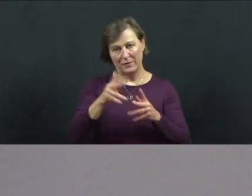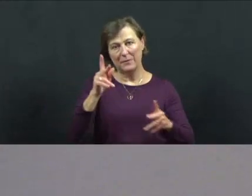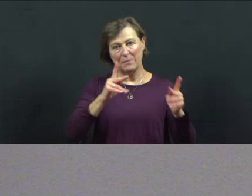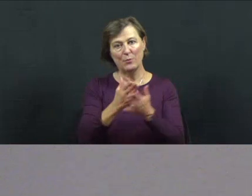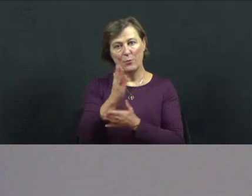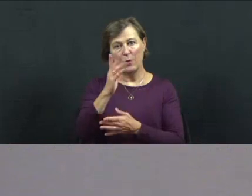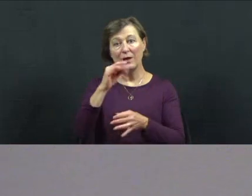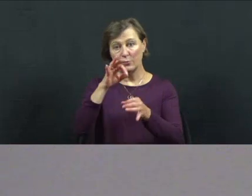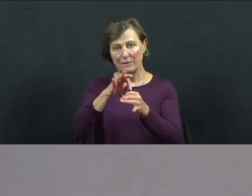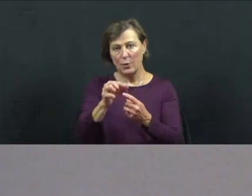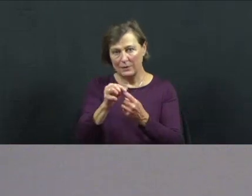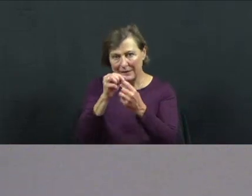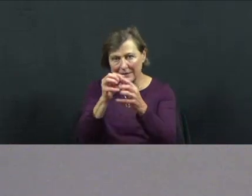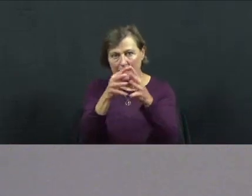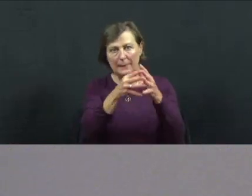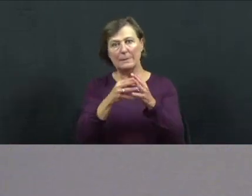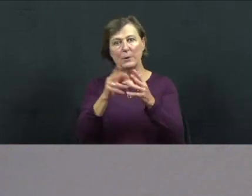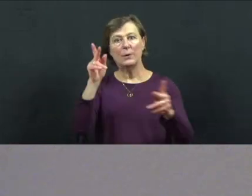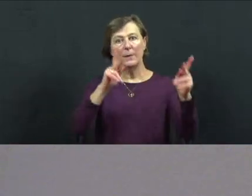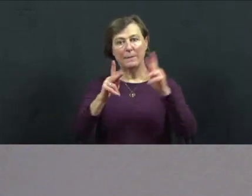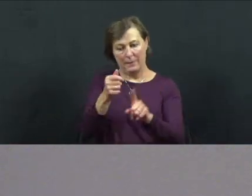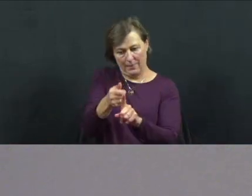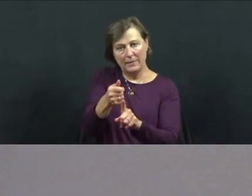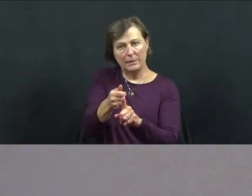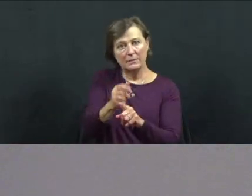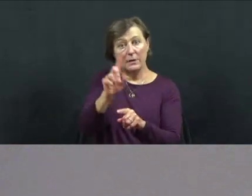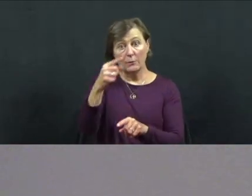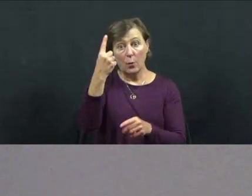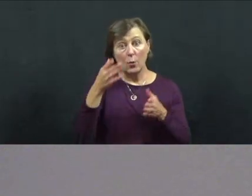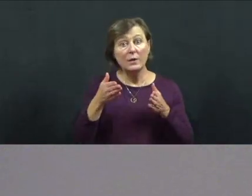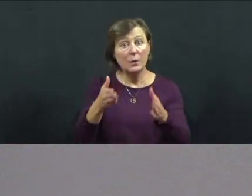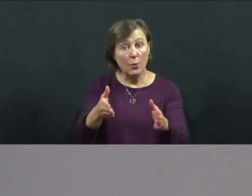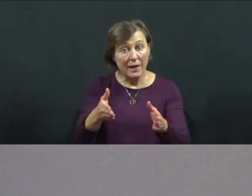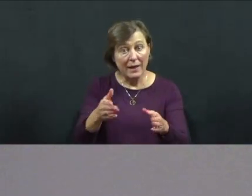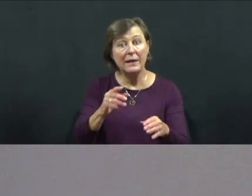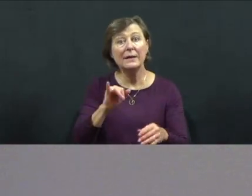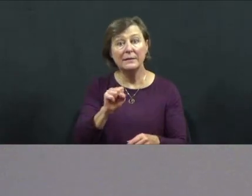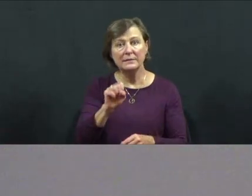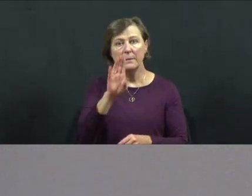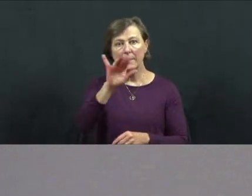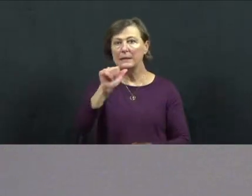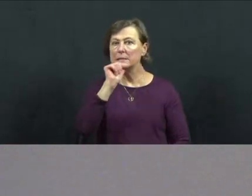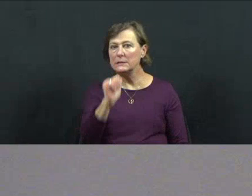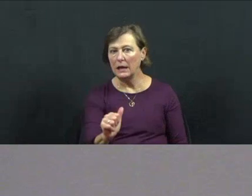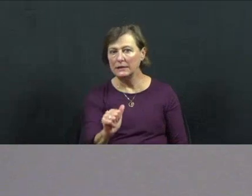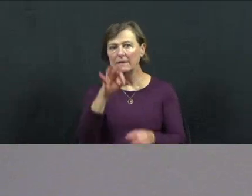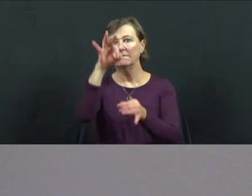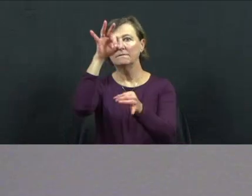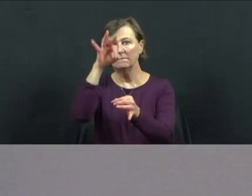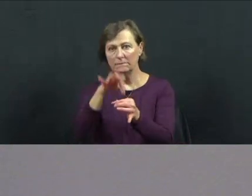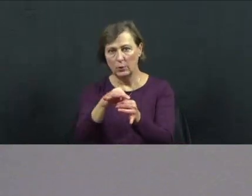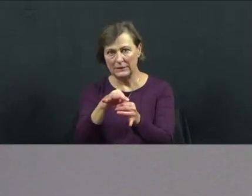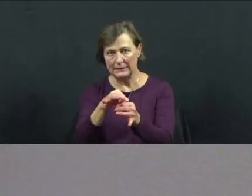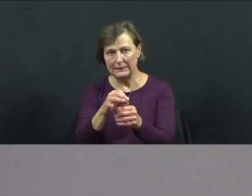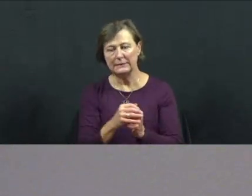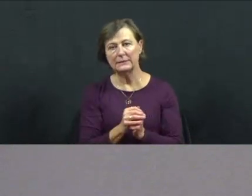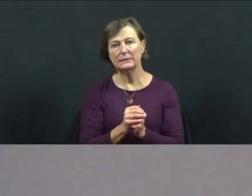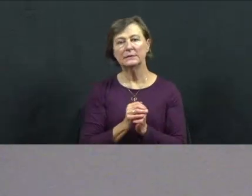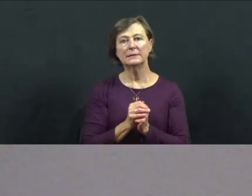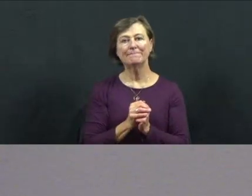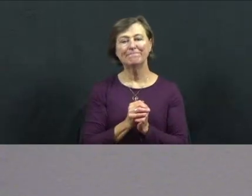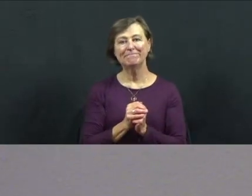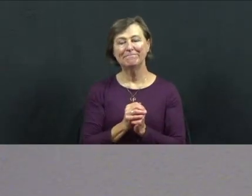And the only way they could do this is by not voting."